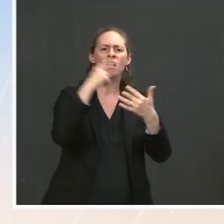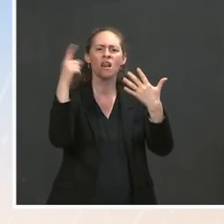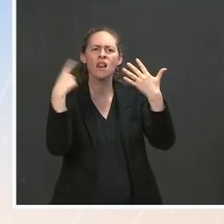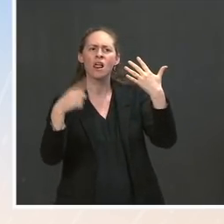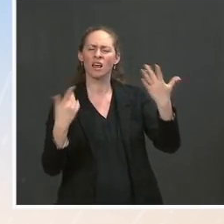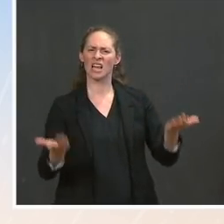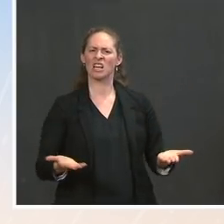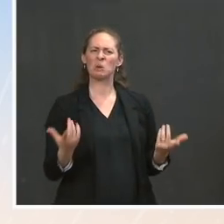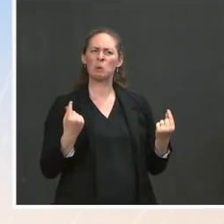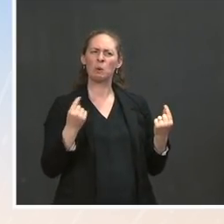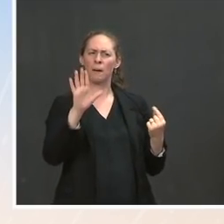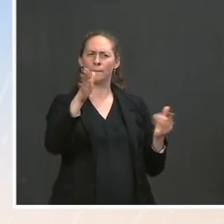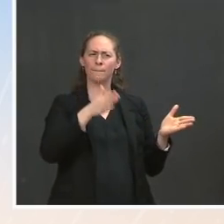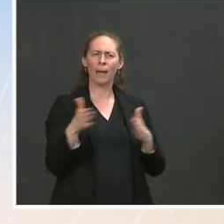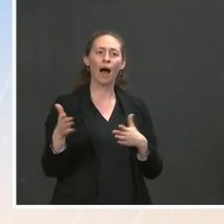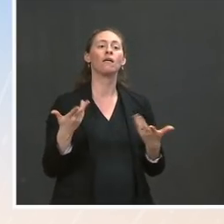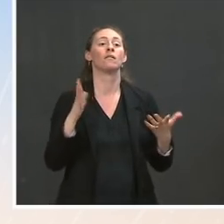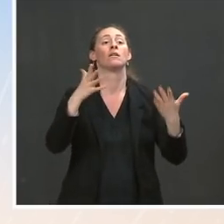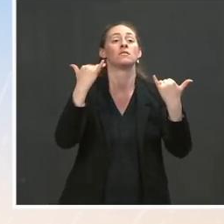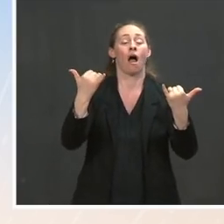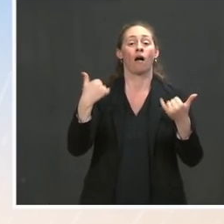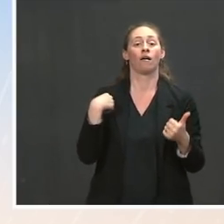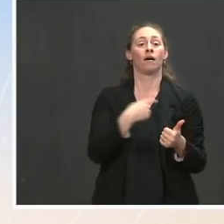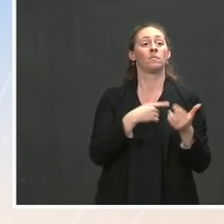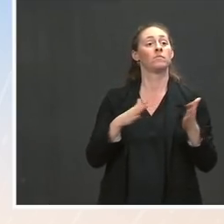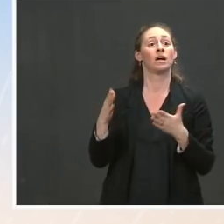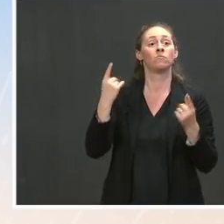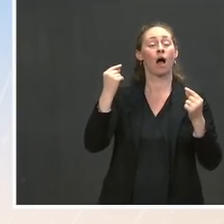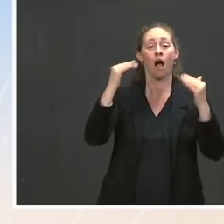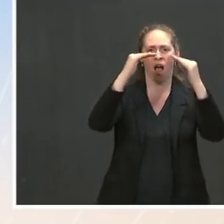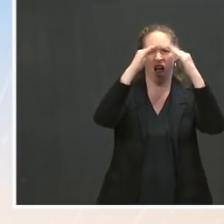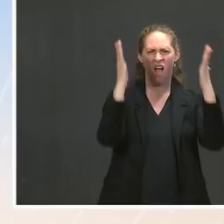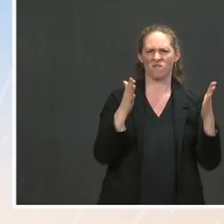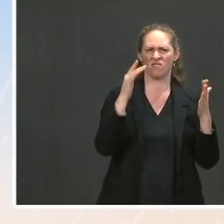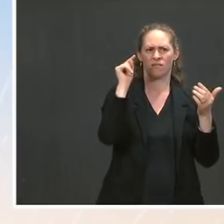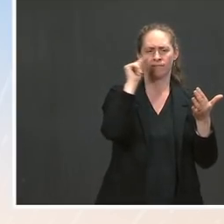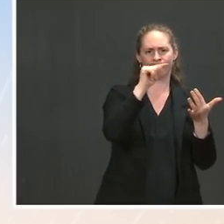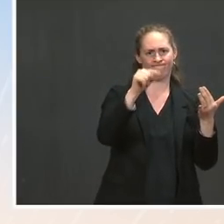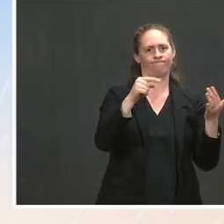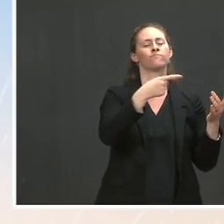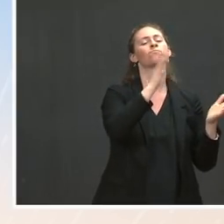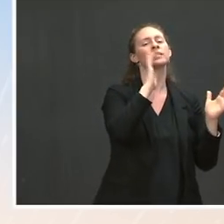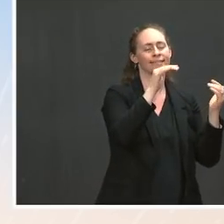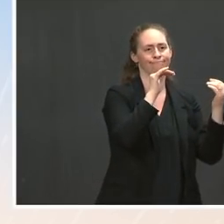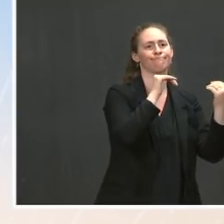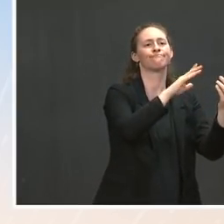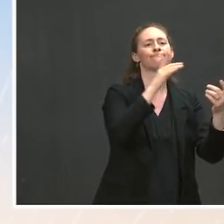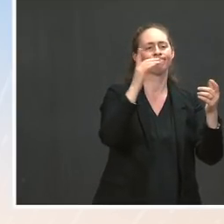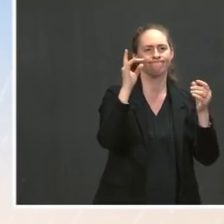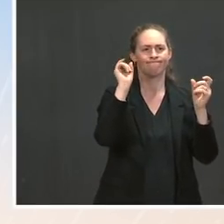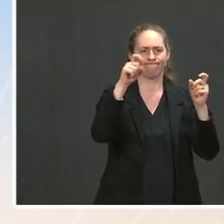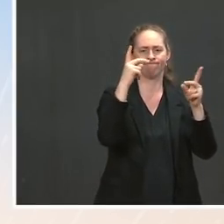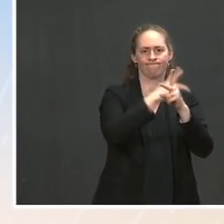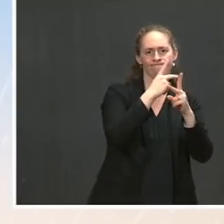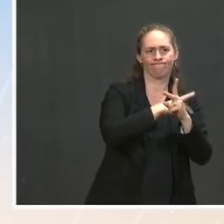a range of crises facing the country. So we will continue to work with members of Congress, work with outside groups,